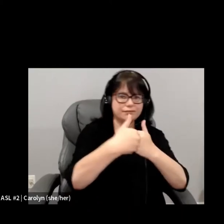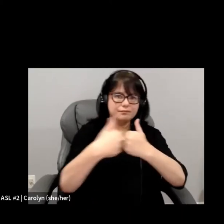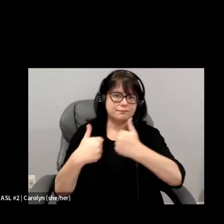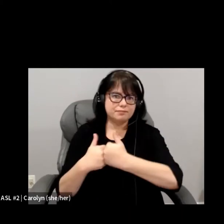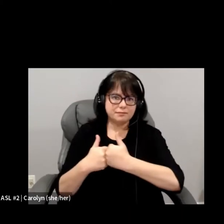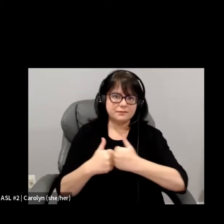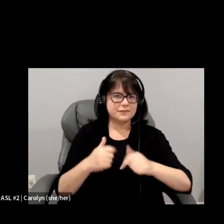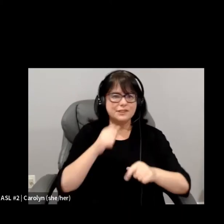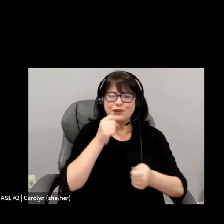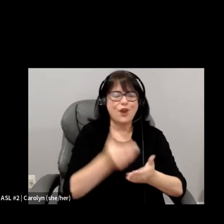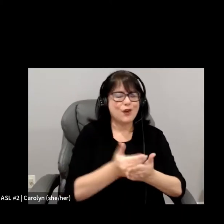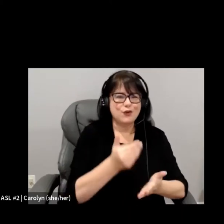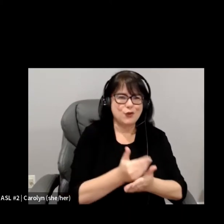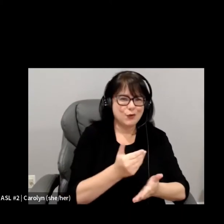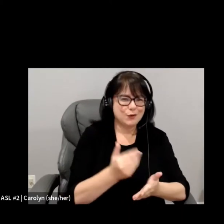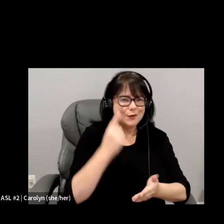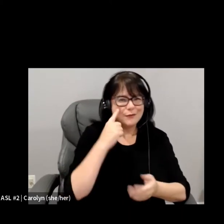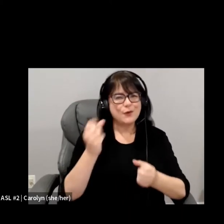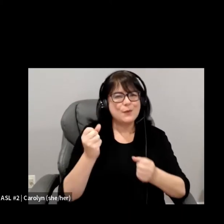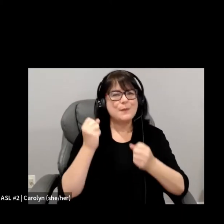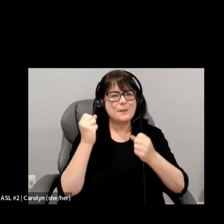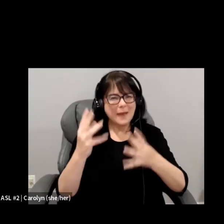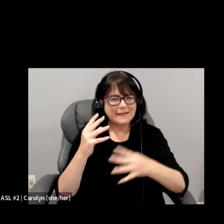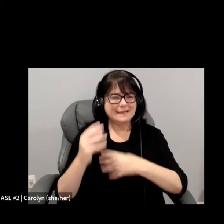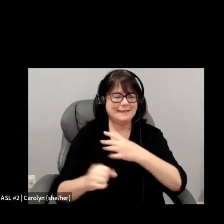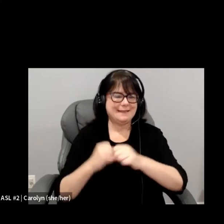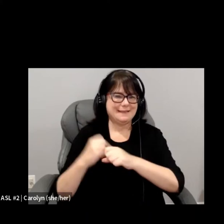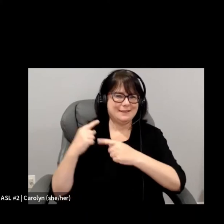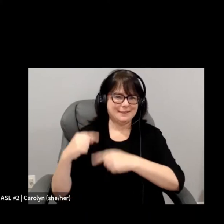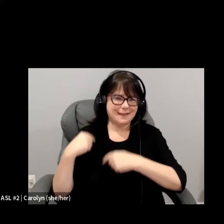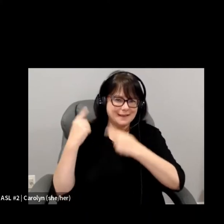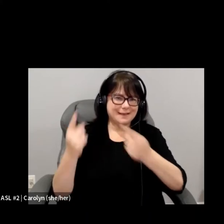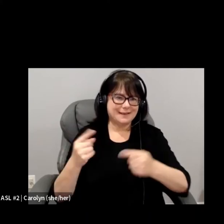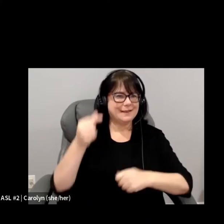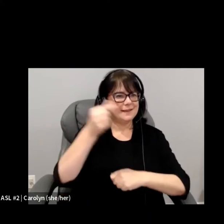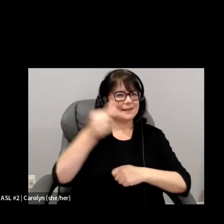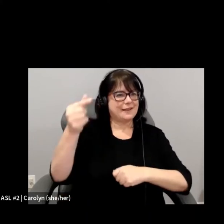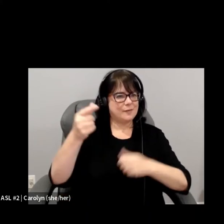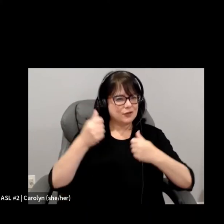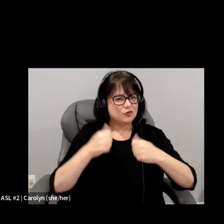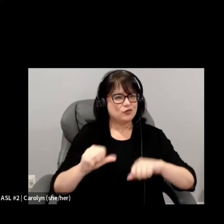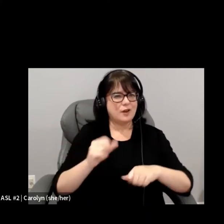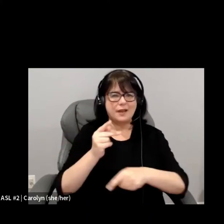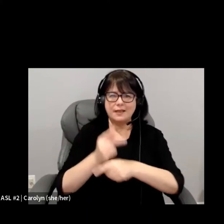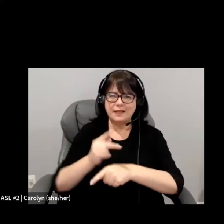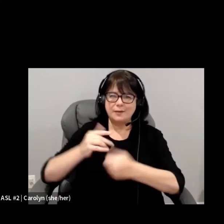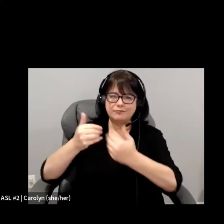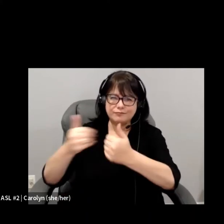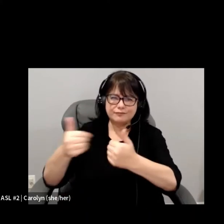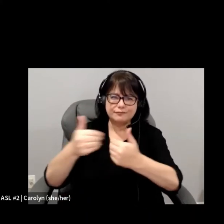AND UNFORTUNATELY, WE WITNESSED THIS TRIED AND TRUED METHOD IN THE EARLY WAVES OF THE